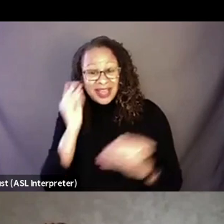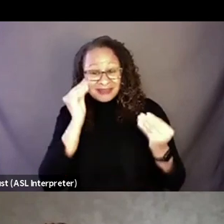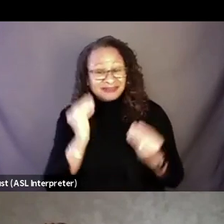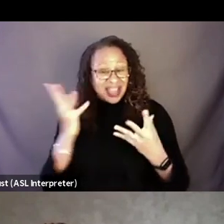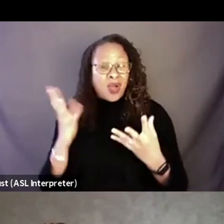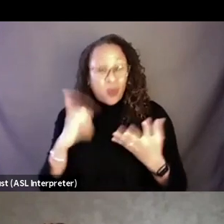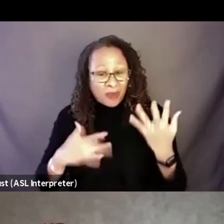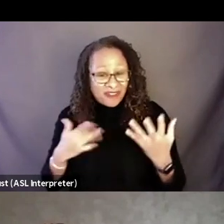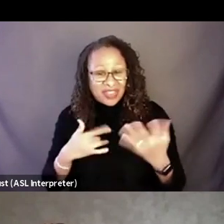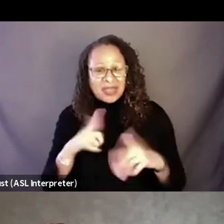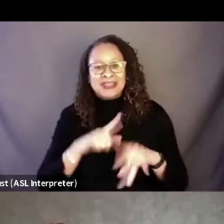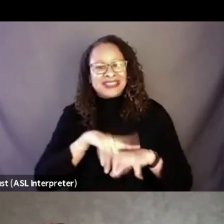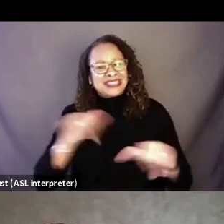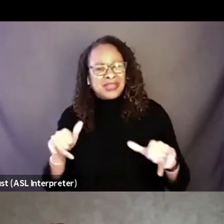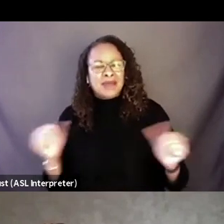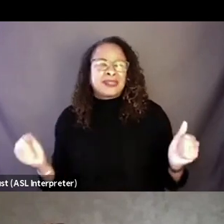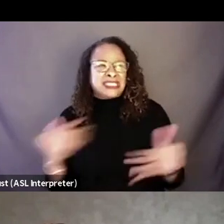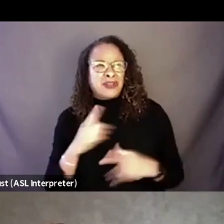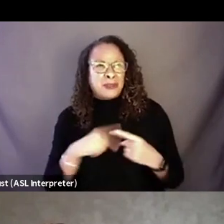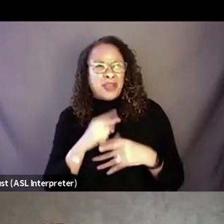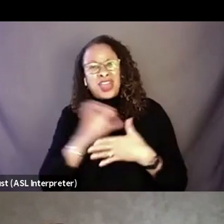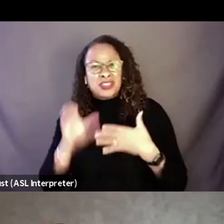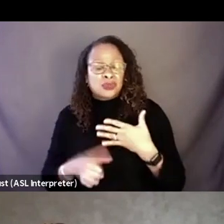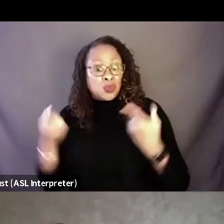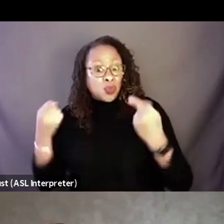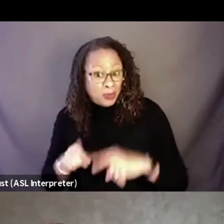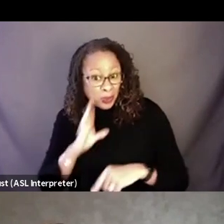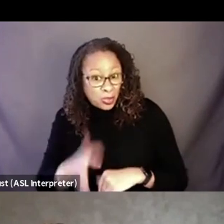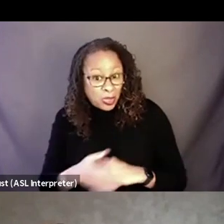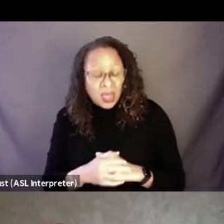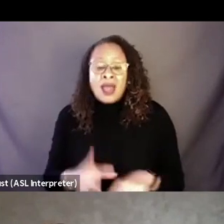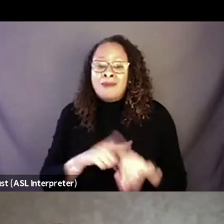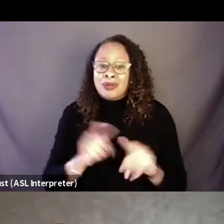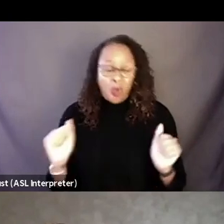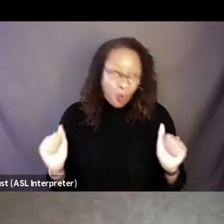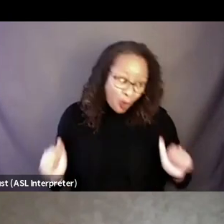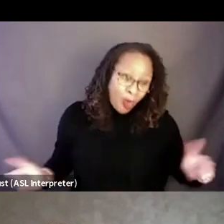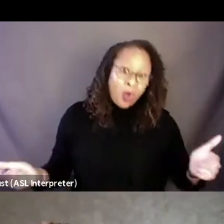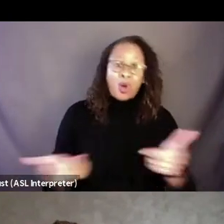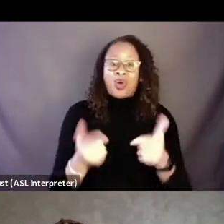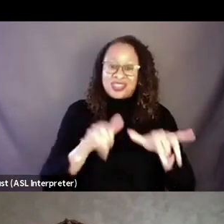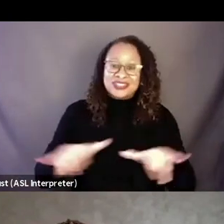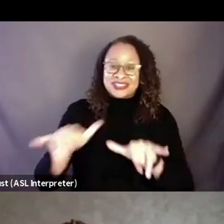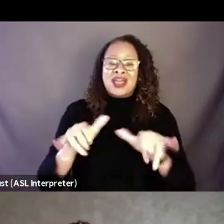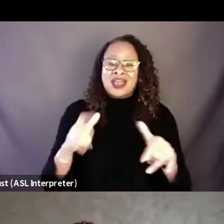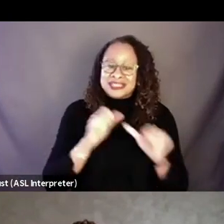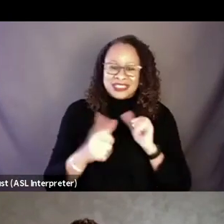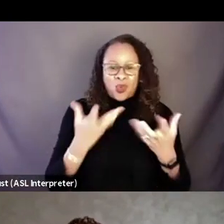But at the same time, we were scared about the consequences of what's going on, but all in the same still wanna have a good time at the end of the day.